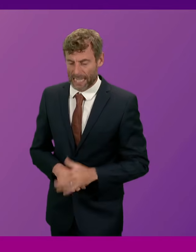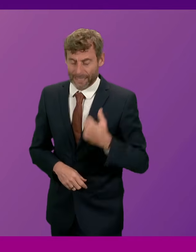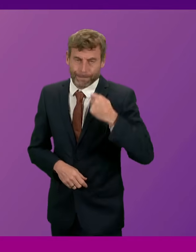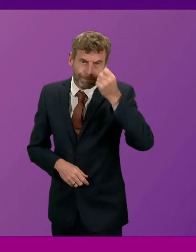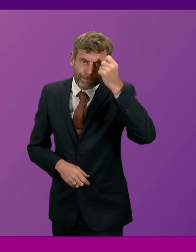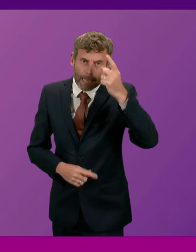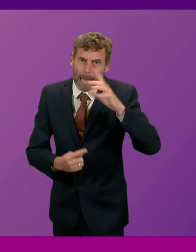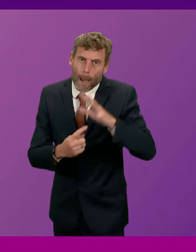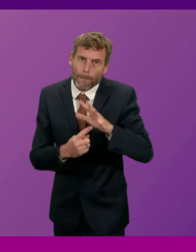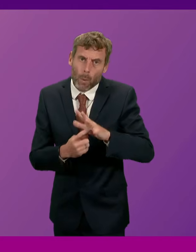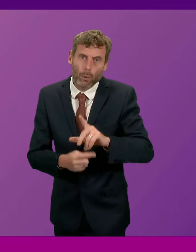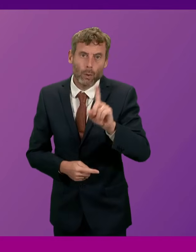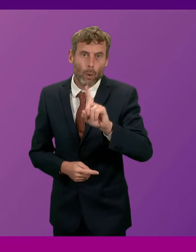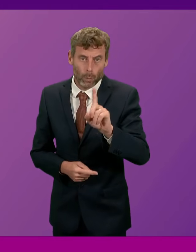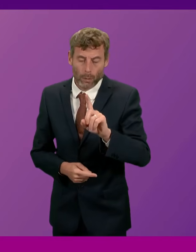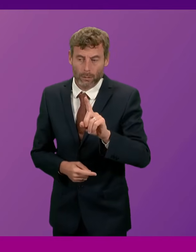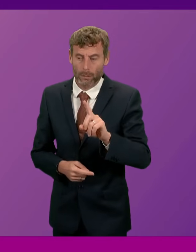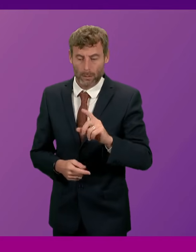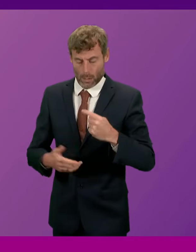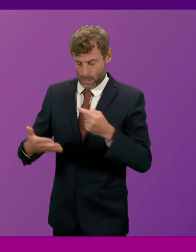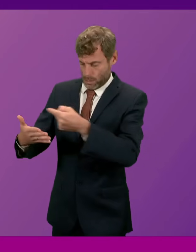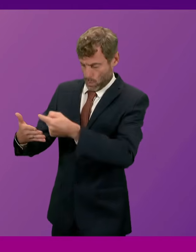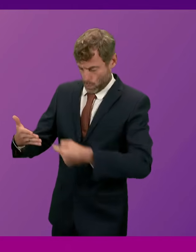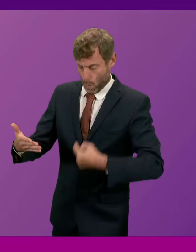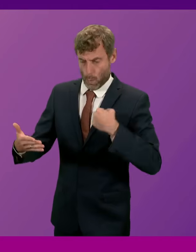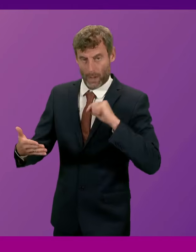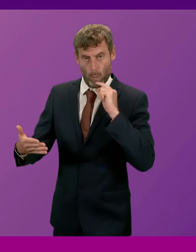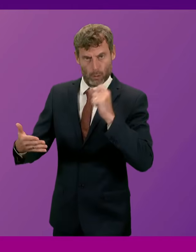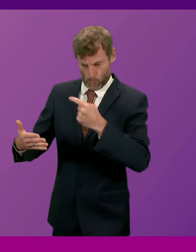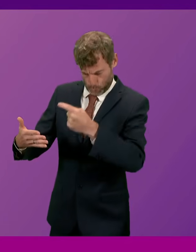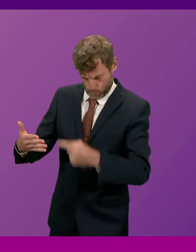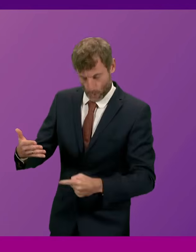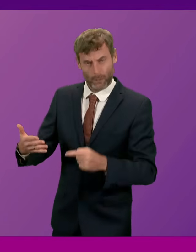of following through on the commitments that have been given to Parliament, and I give Mr Greer the